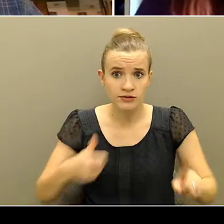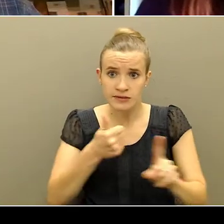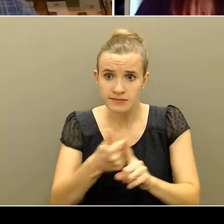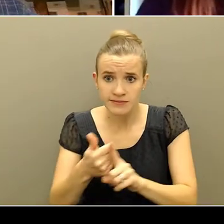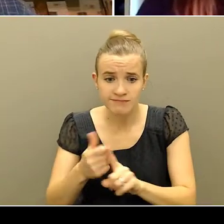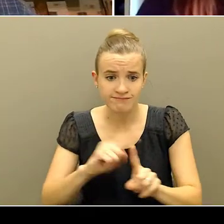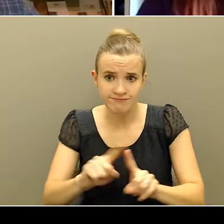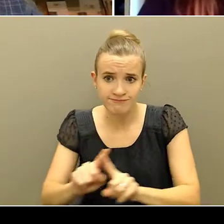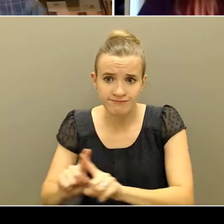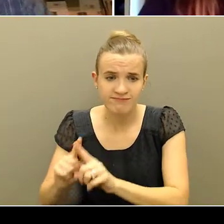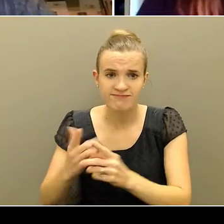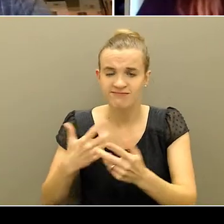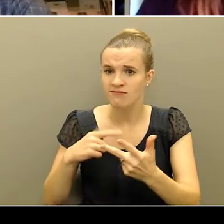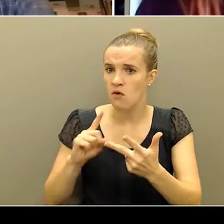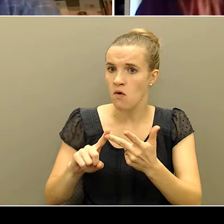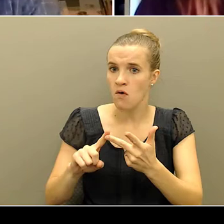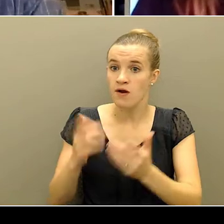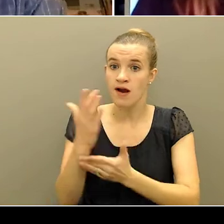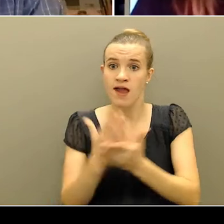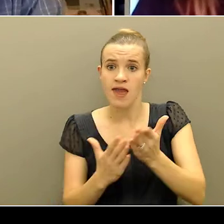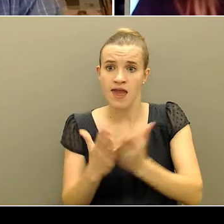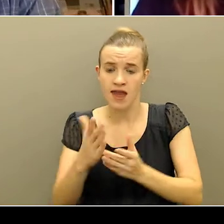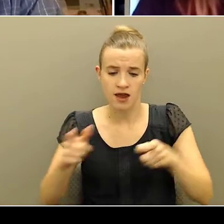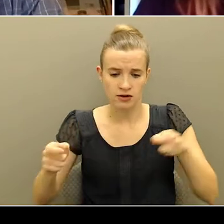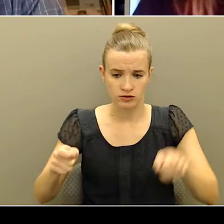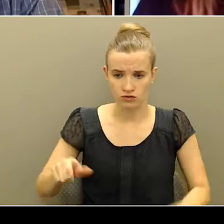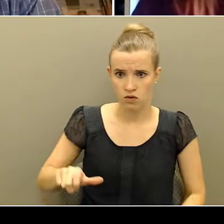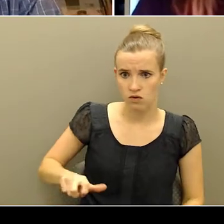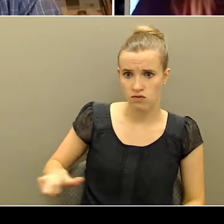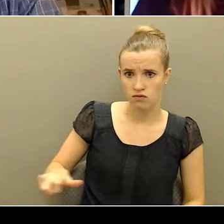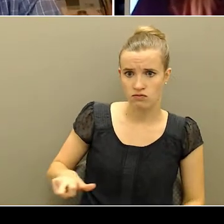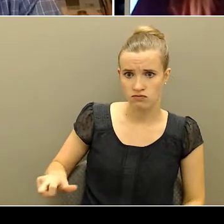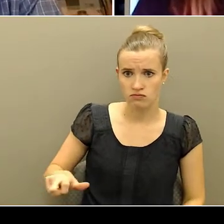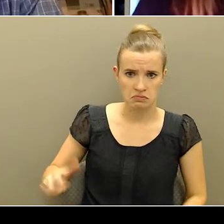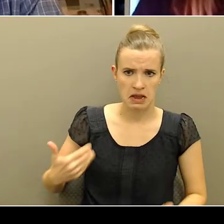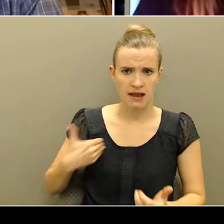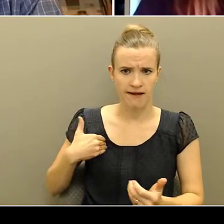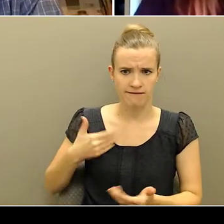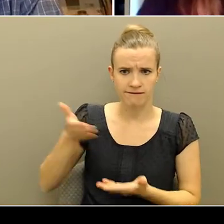these can make travel so much better. Sometimes it might be better to rent the